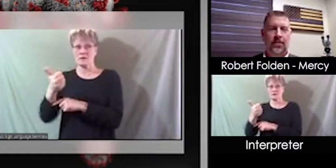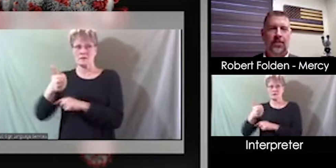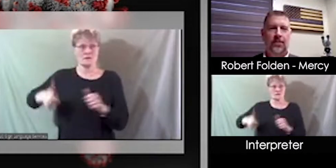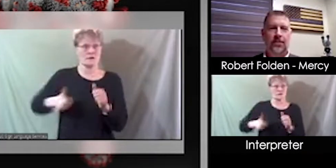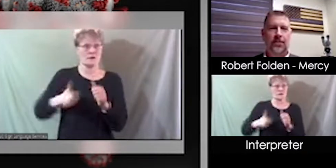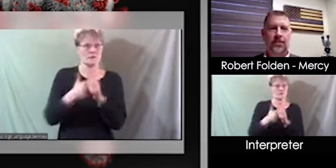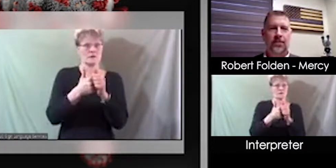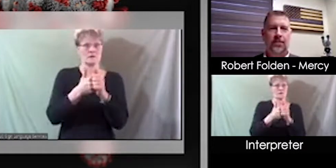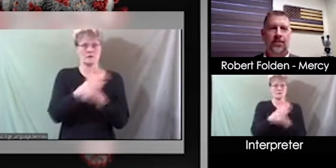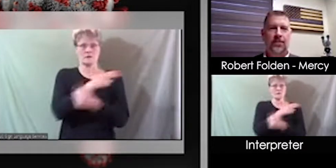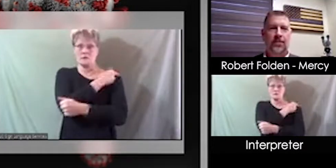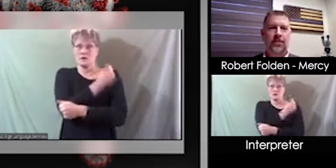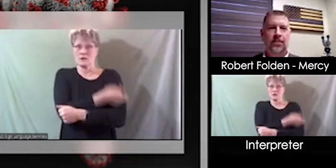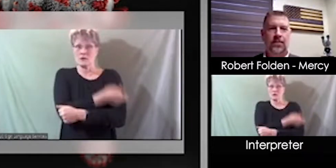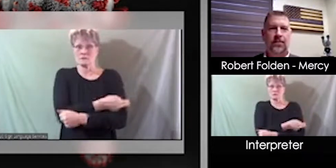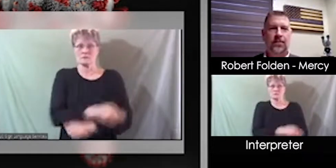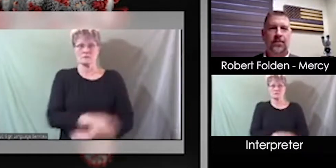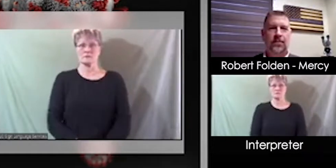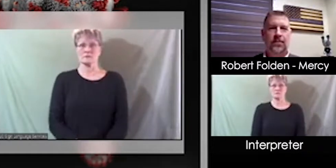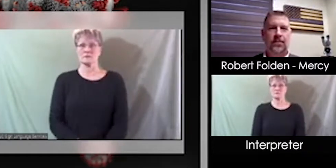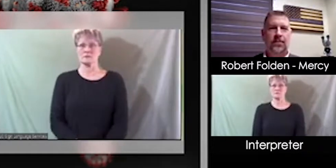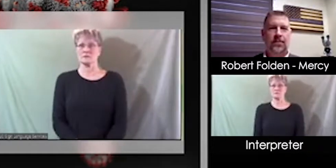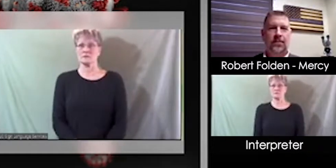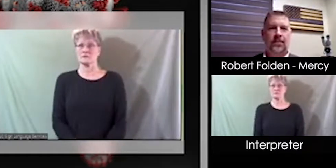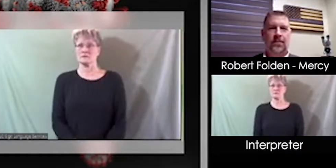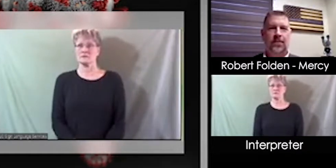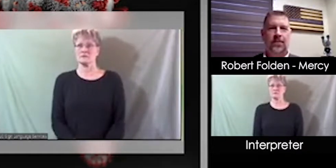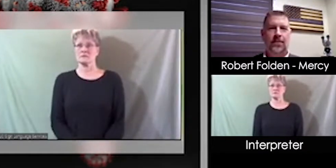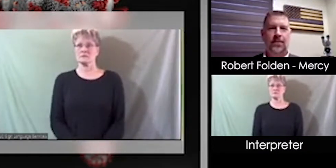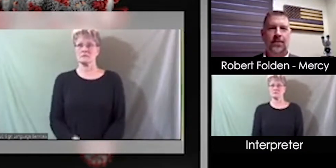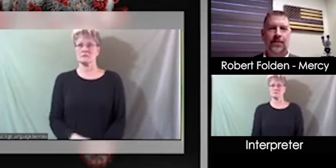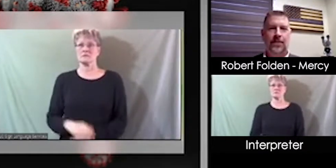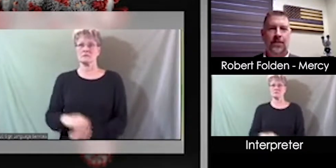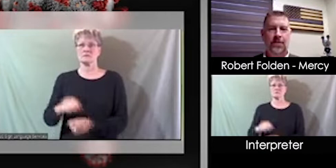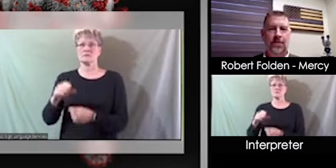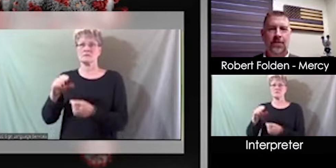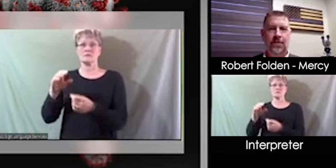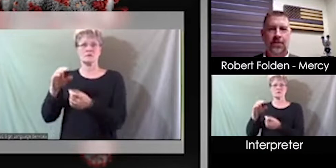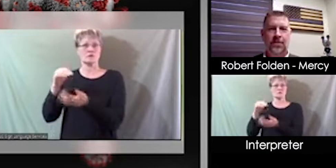hospital. So I can go ahead and make a comment